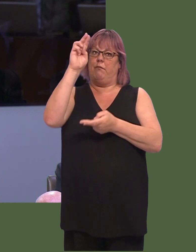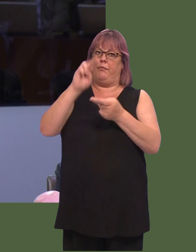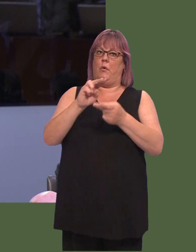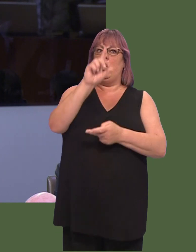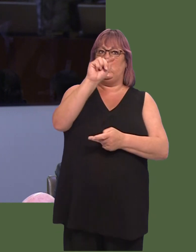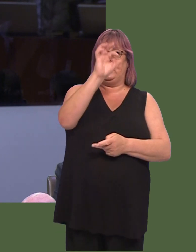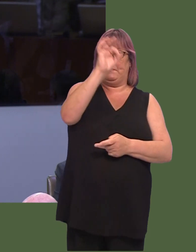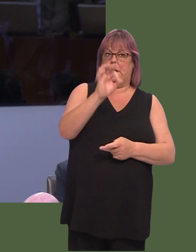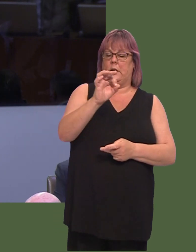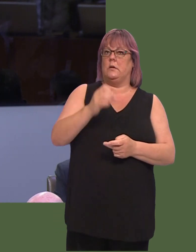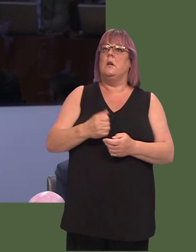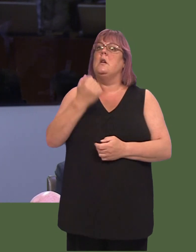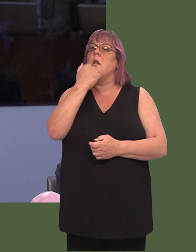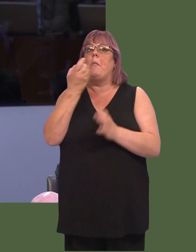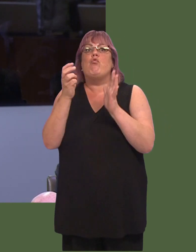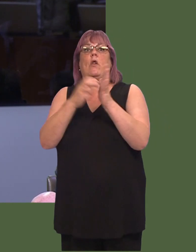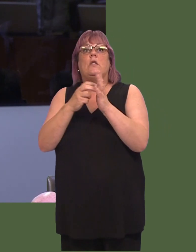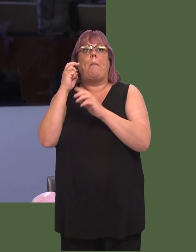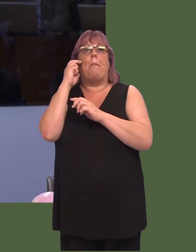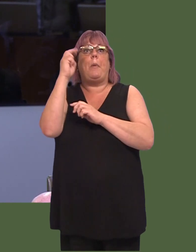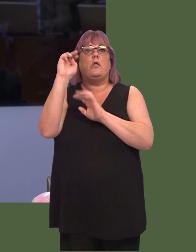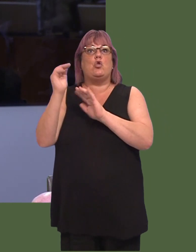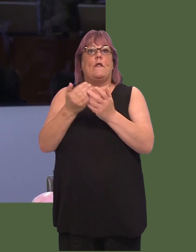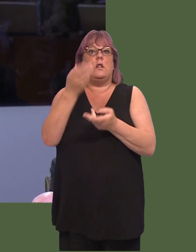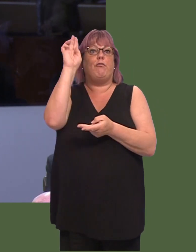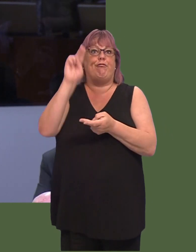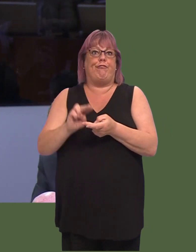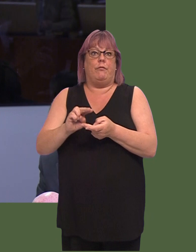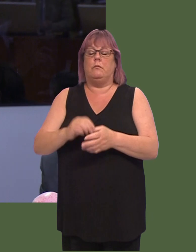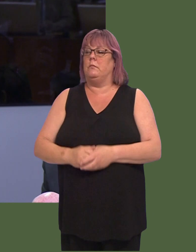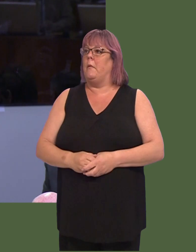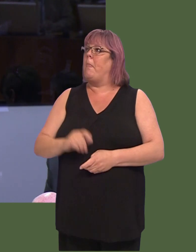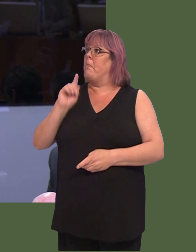fallen by 20 per cent and the number of registered bus services in Wales continues to fall.